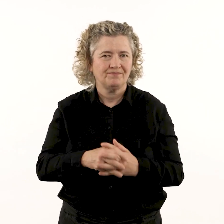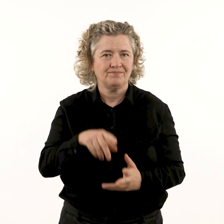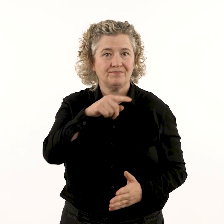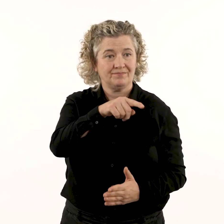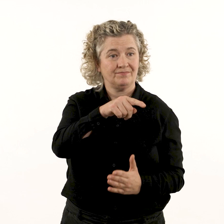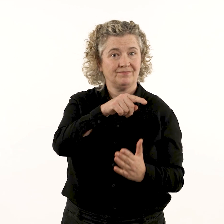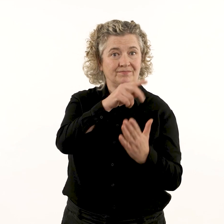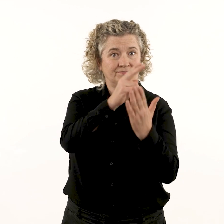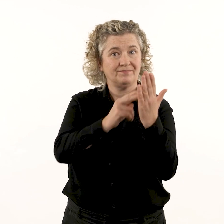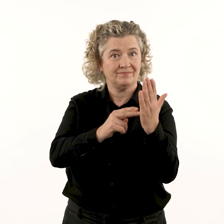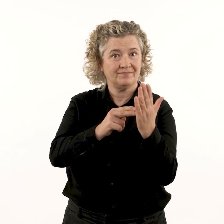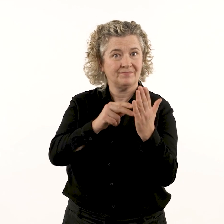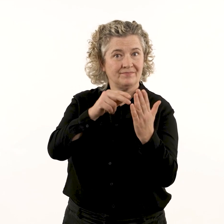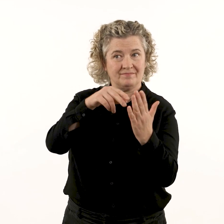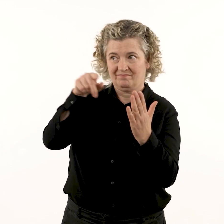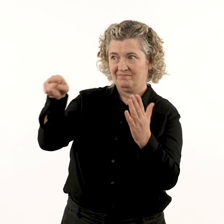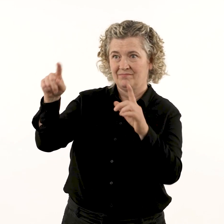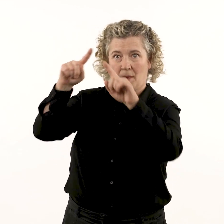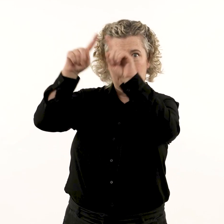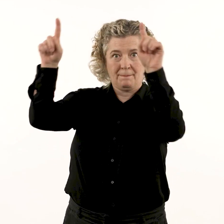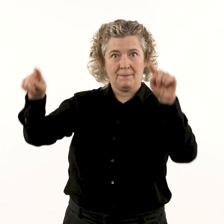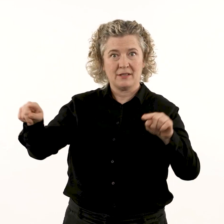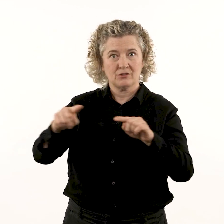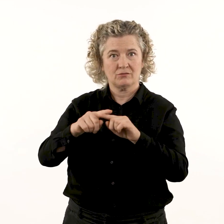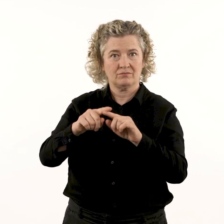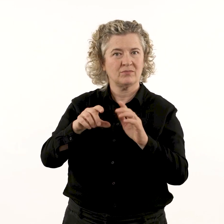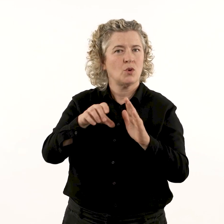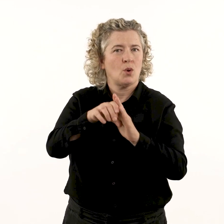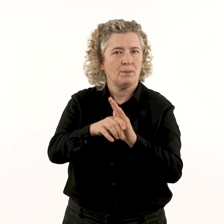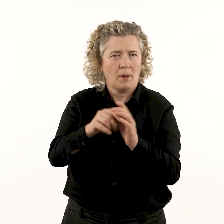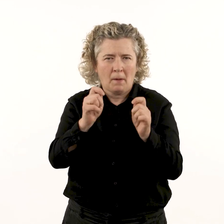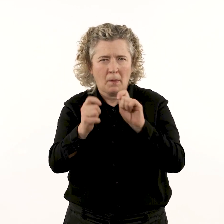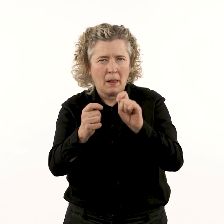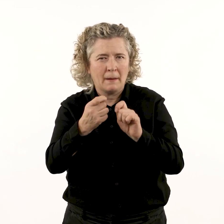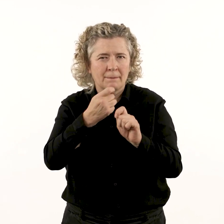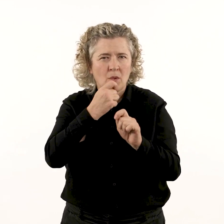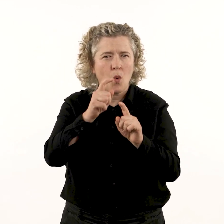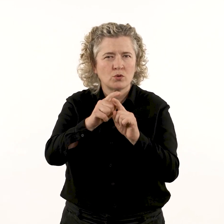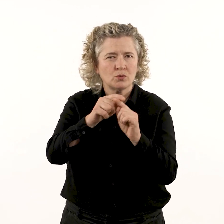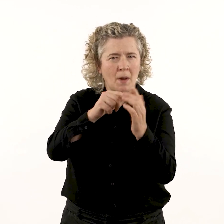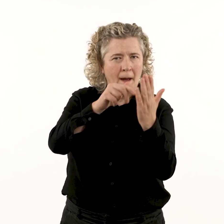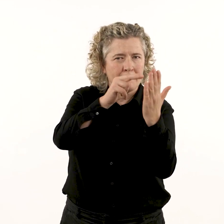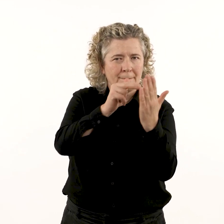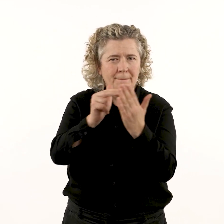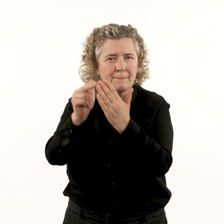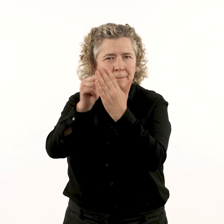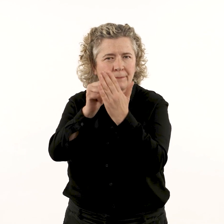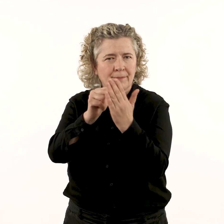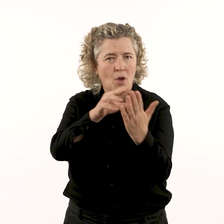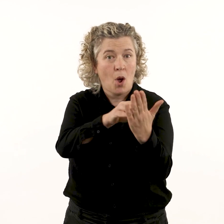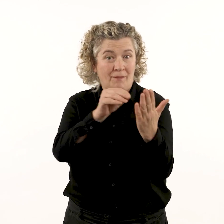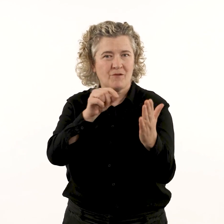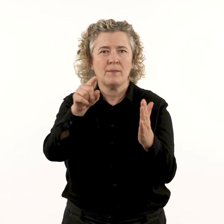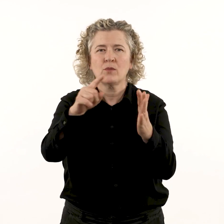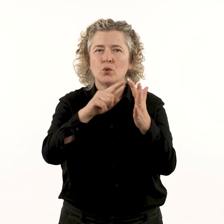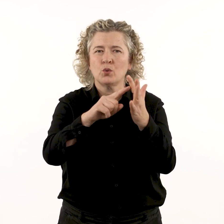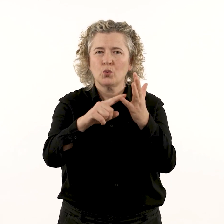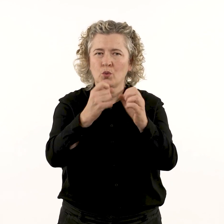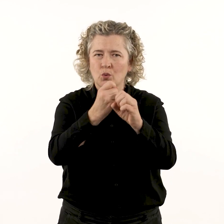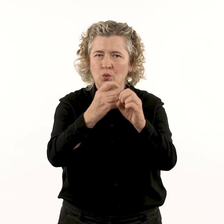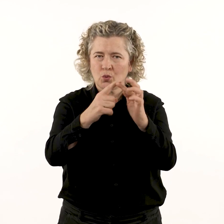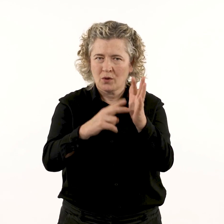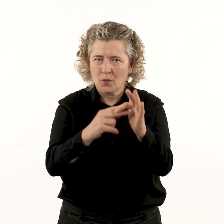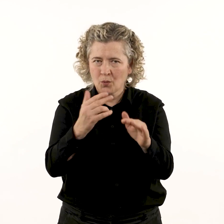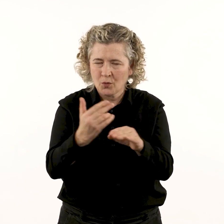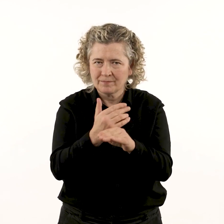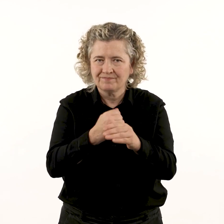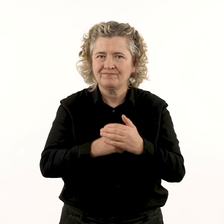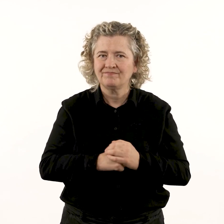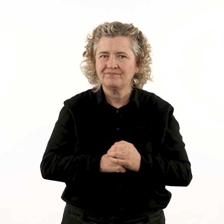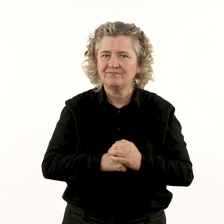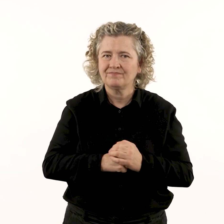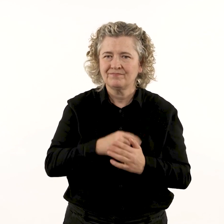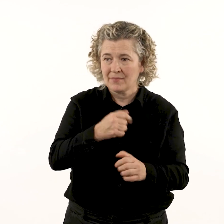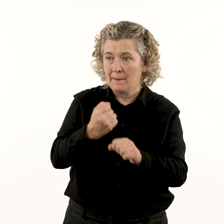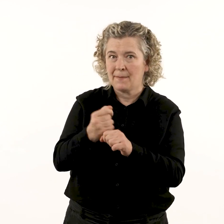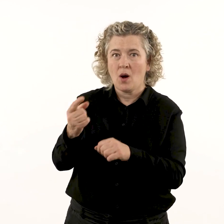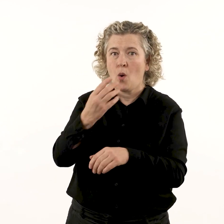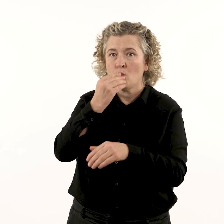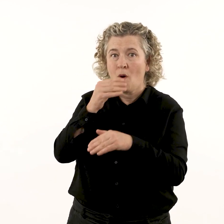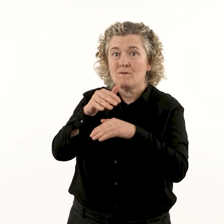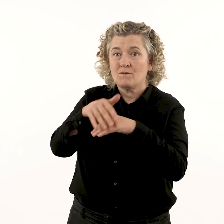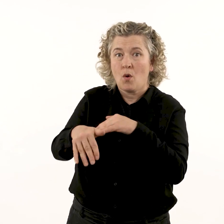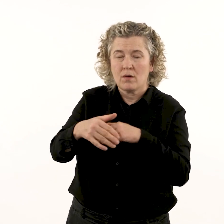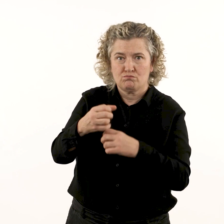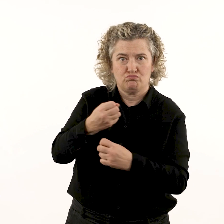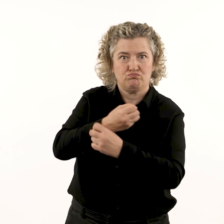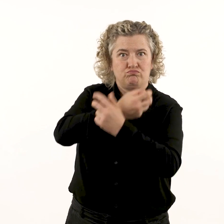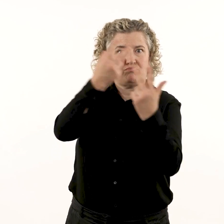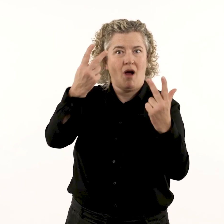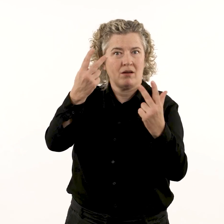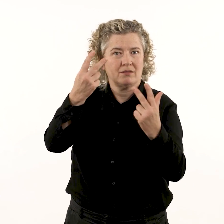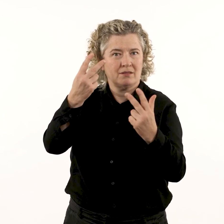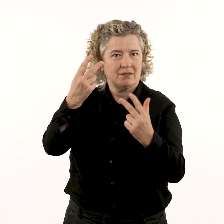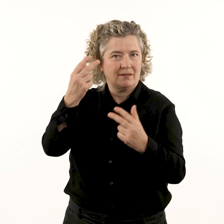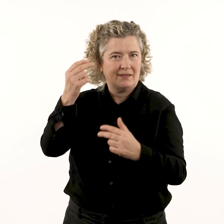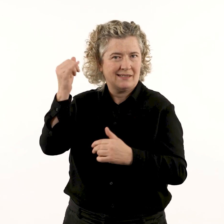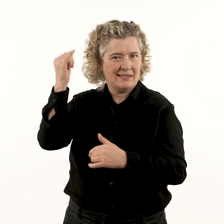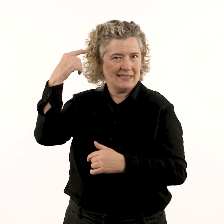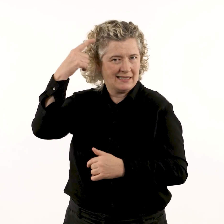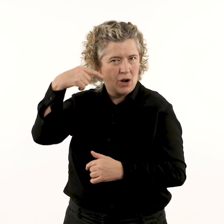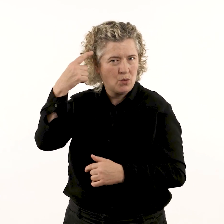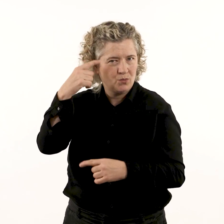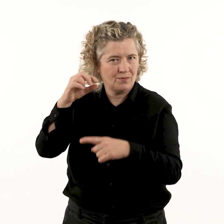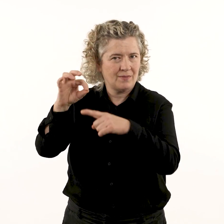In her digitally manipulated and hand-painted remake of von Guérard’s work, she makes the waterfall a fluoro yellow –